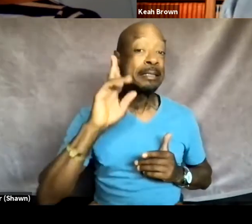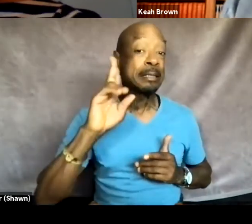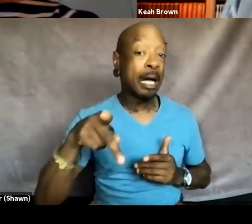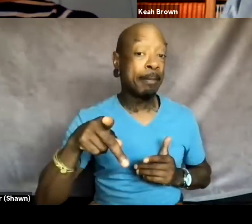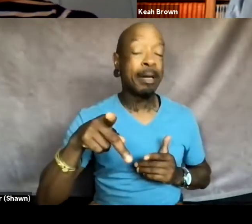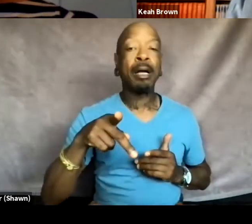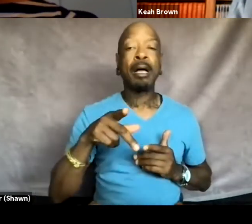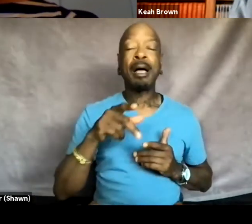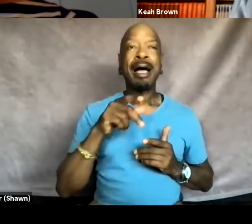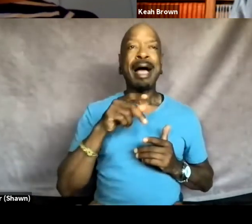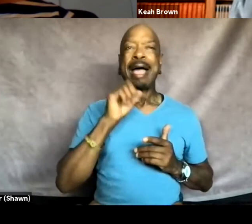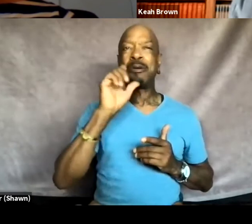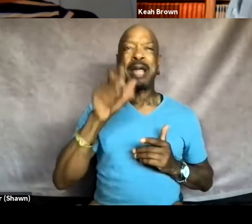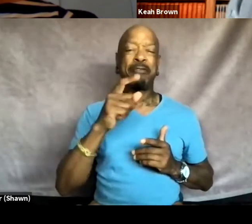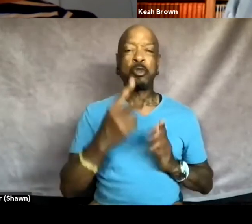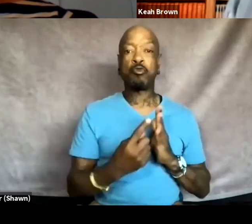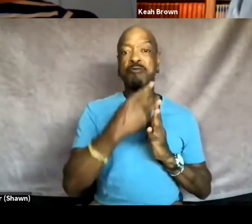beforehand or needs to.